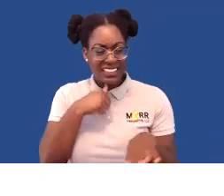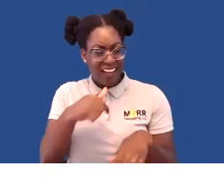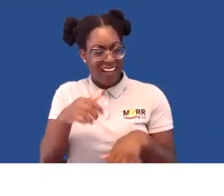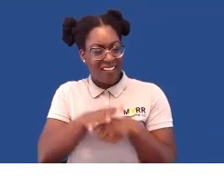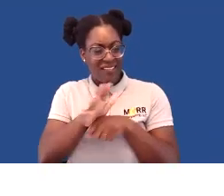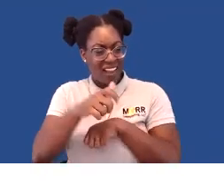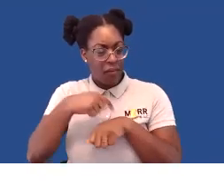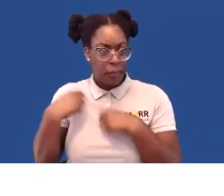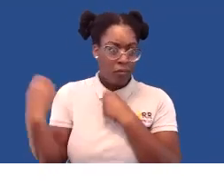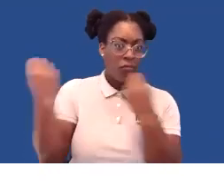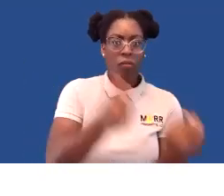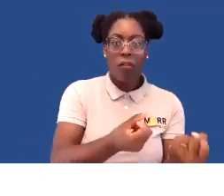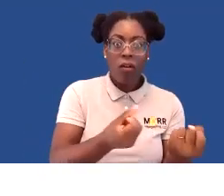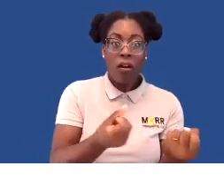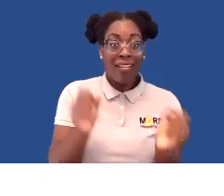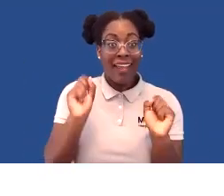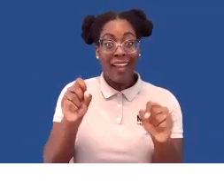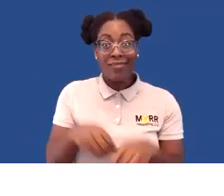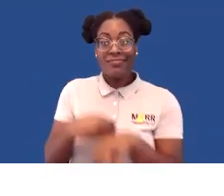I'm also hearing and we also see in the research